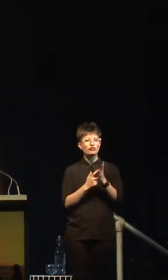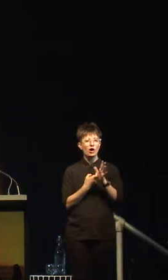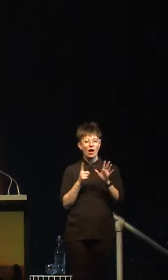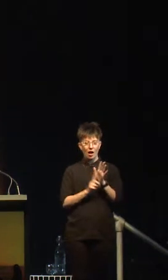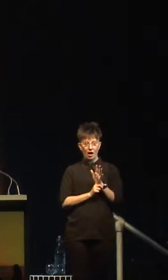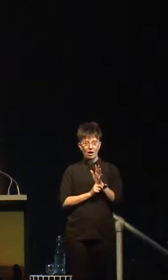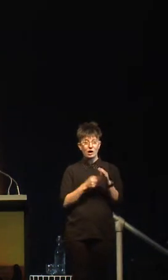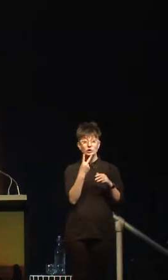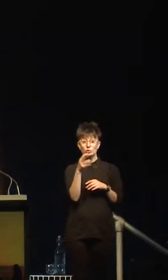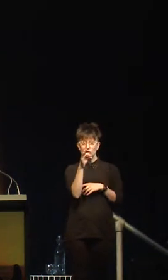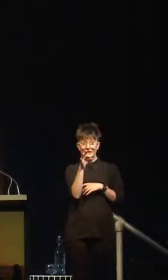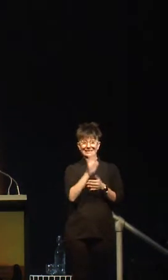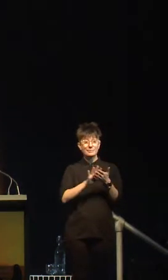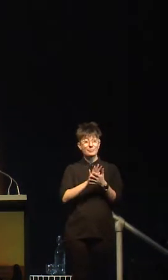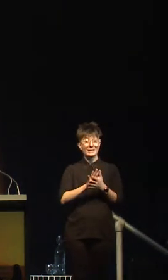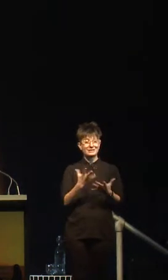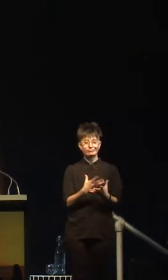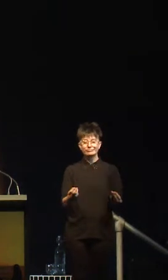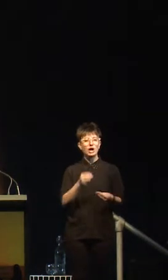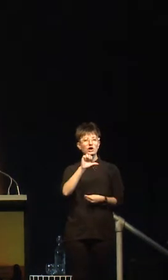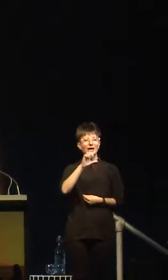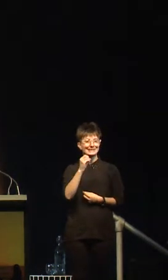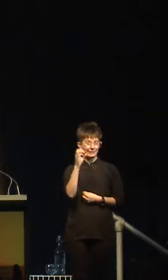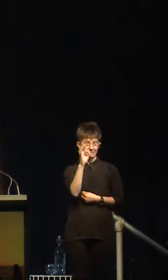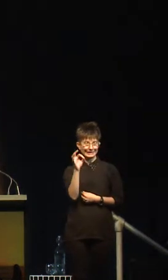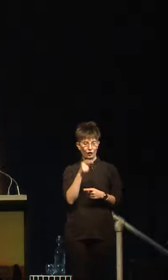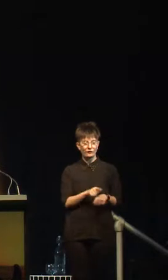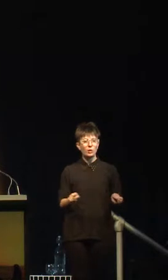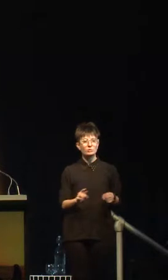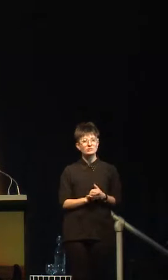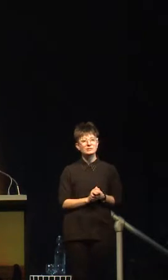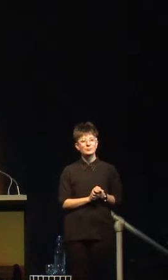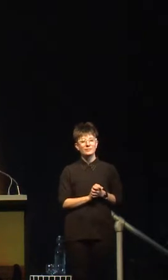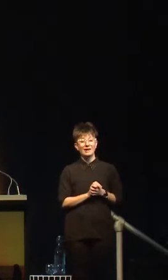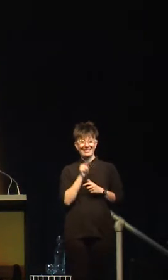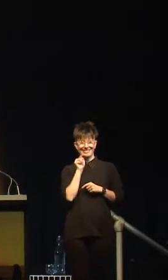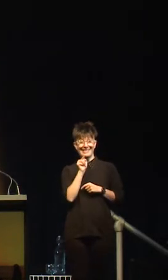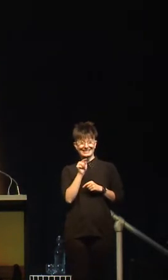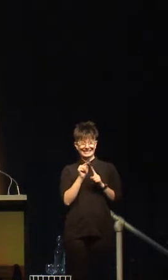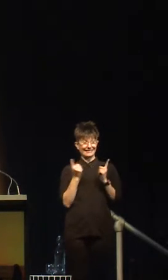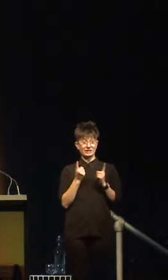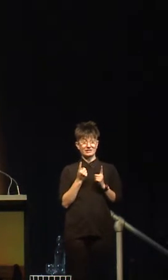90 percent. Right, that's the difference between 1 and a half and two degrees. At one and a